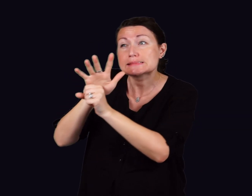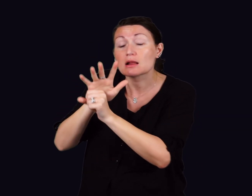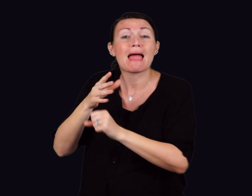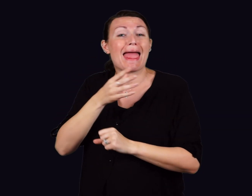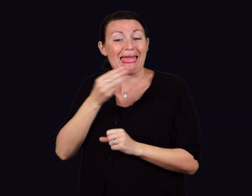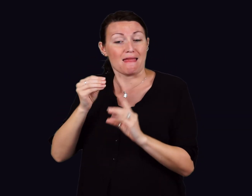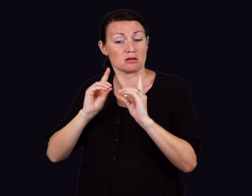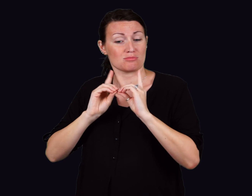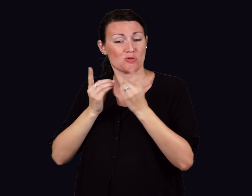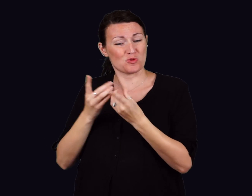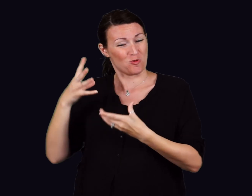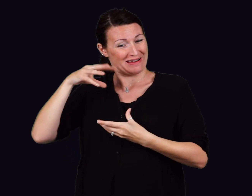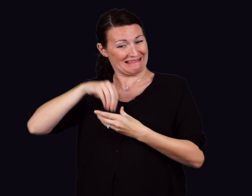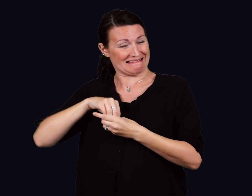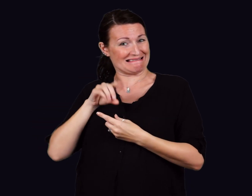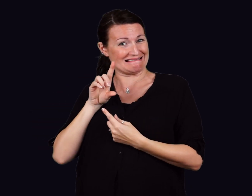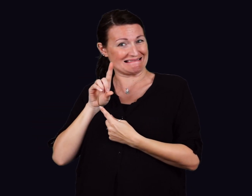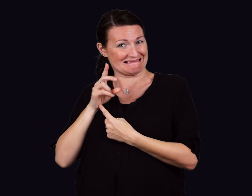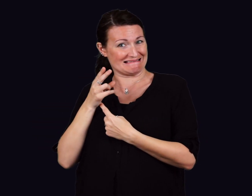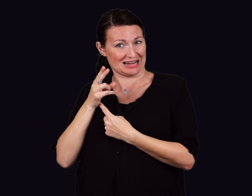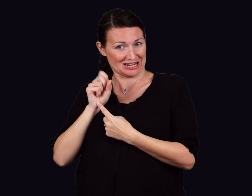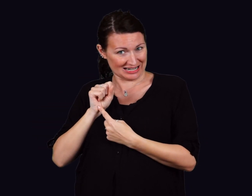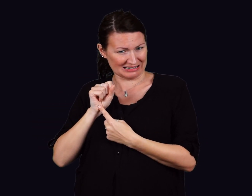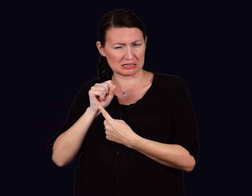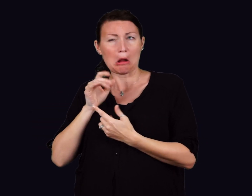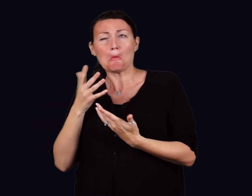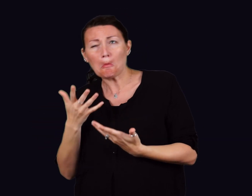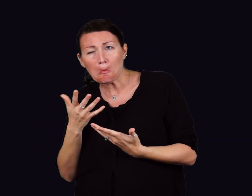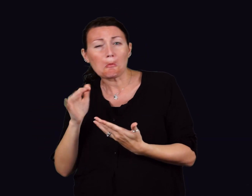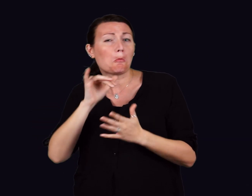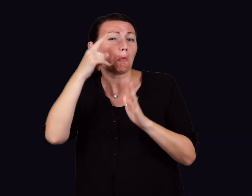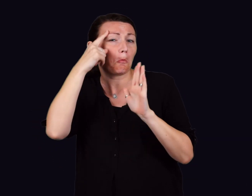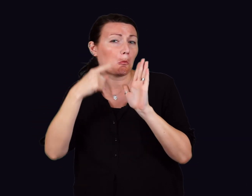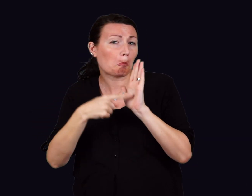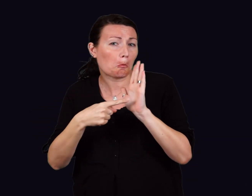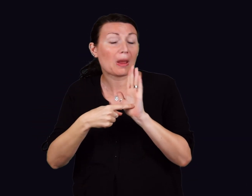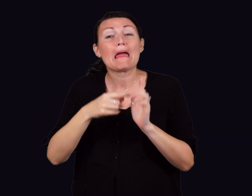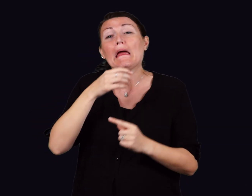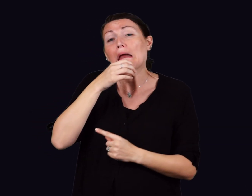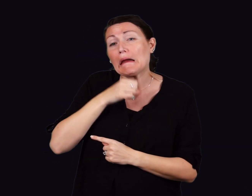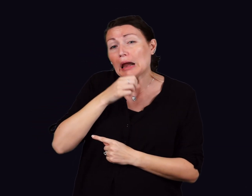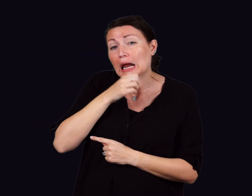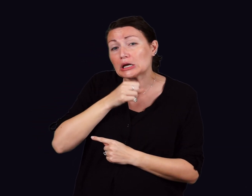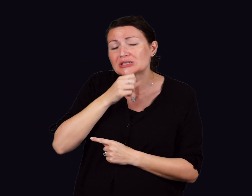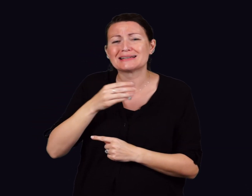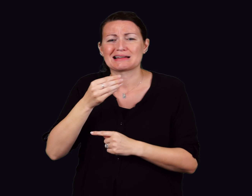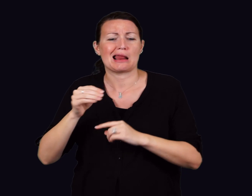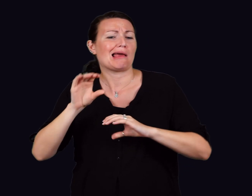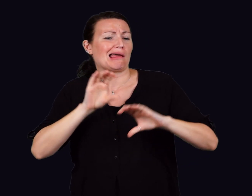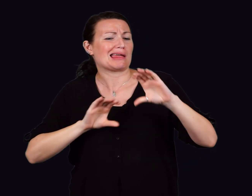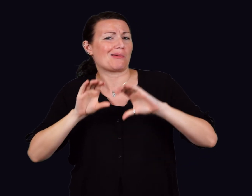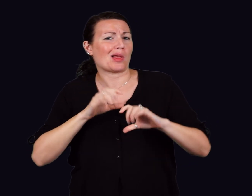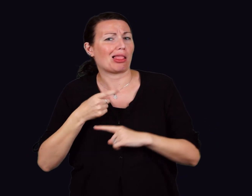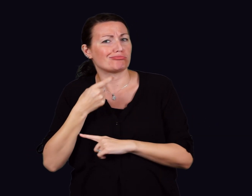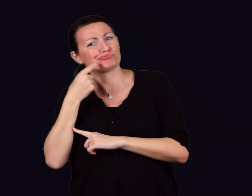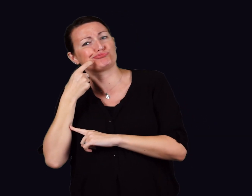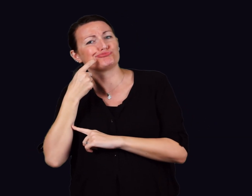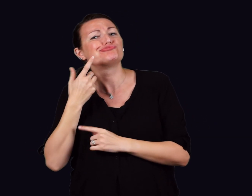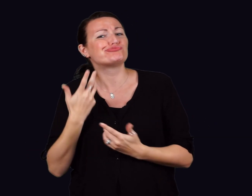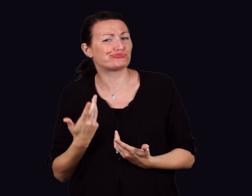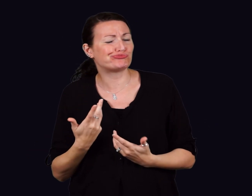and departments in DHS (like aging and chemical dependency).